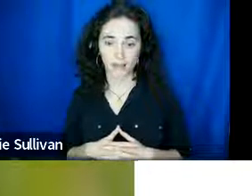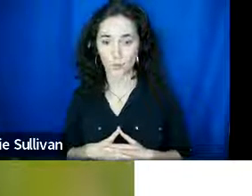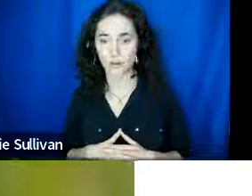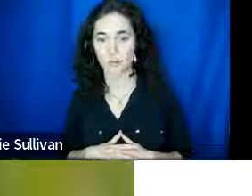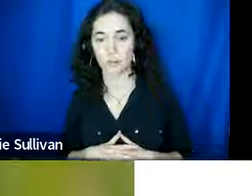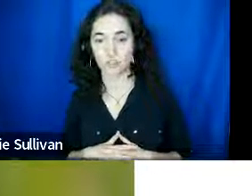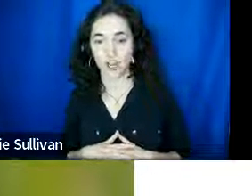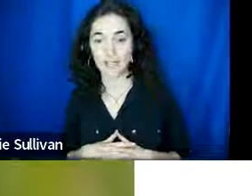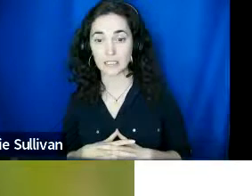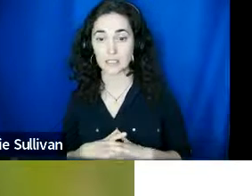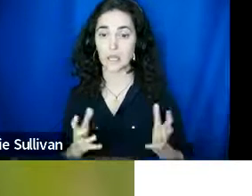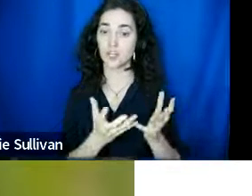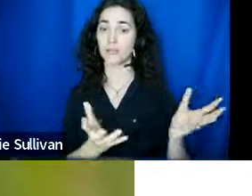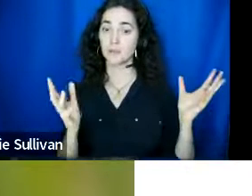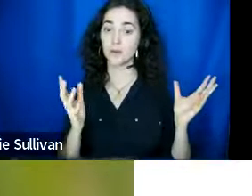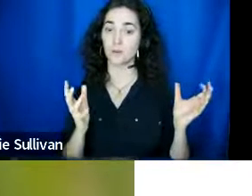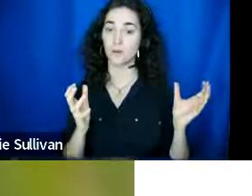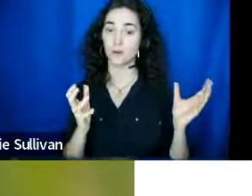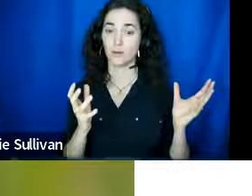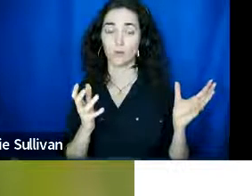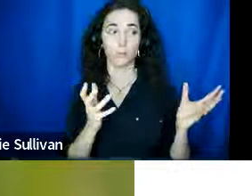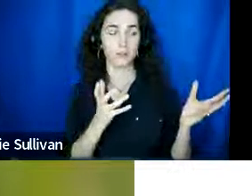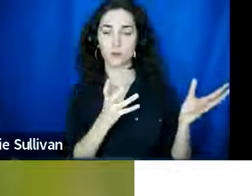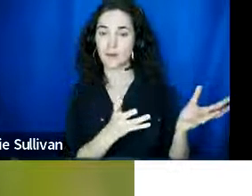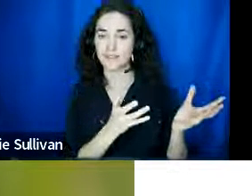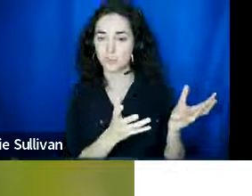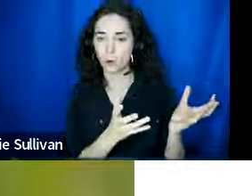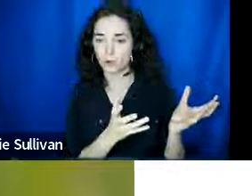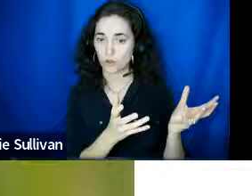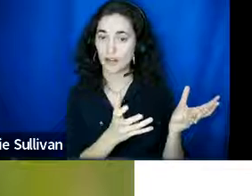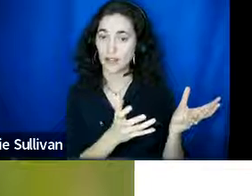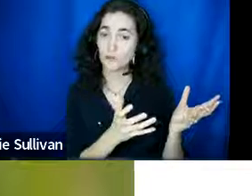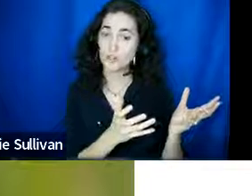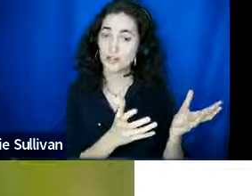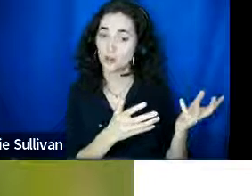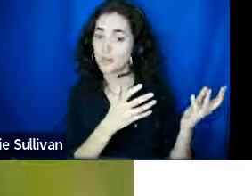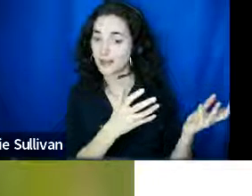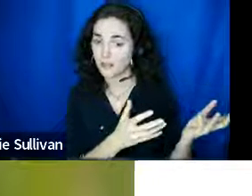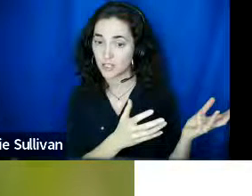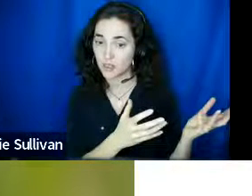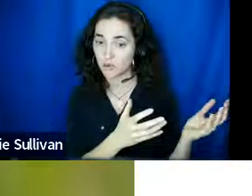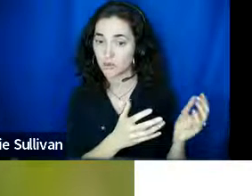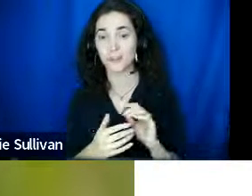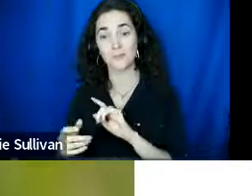You wanted to learn Chinese. Chinese people will be your best exposure to the language, and will be excellent teachers.